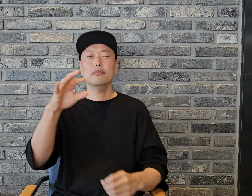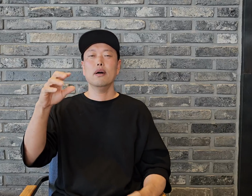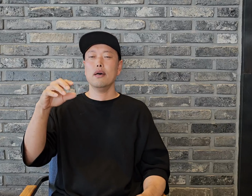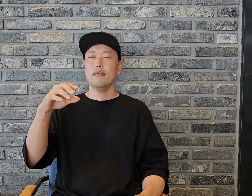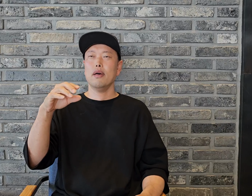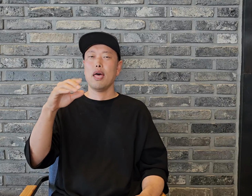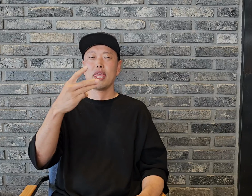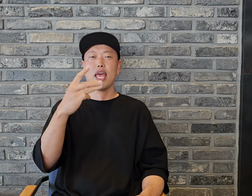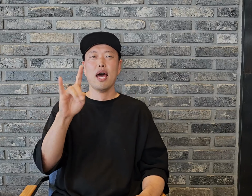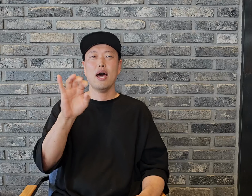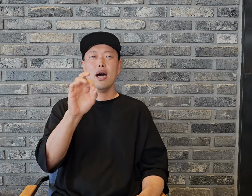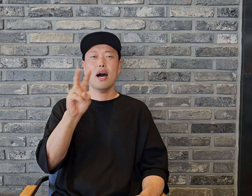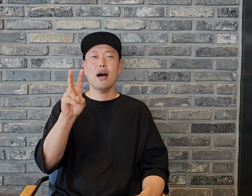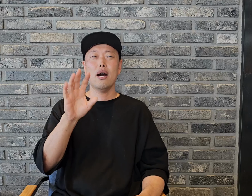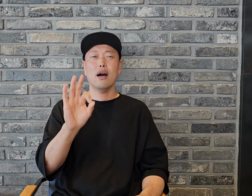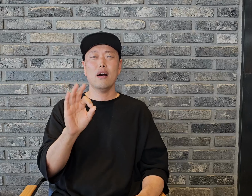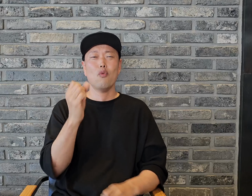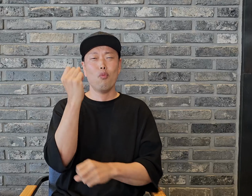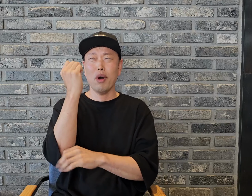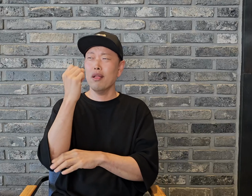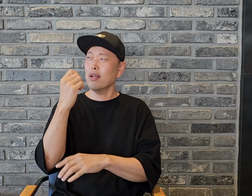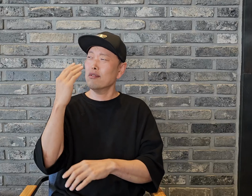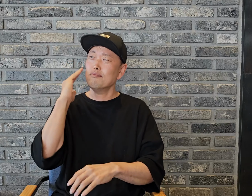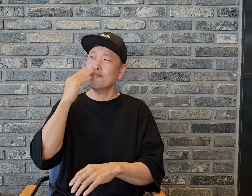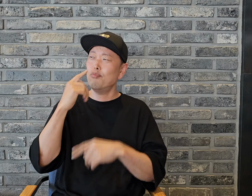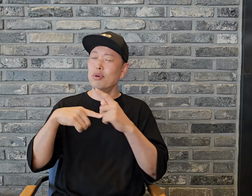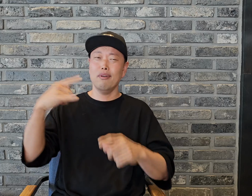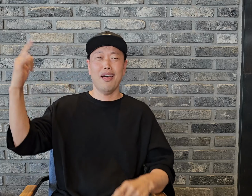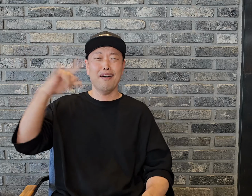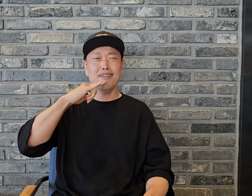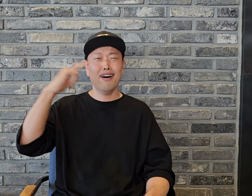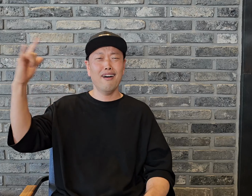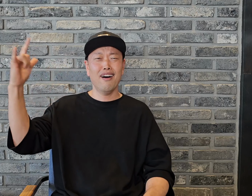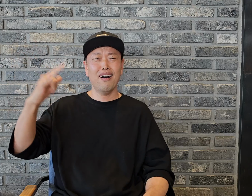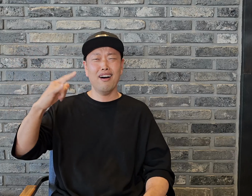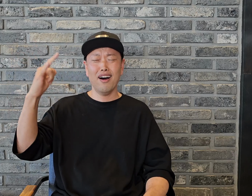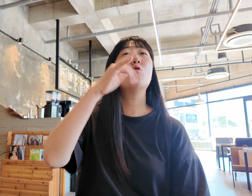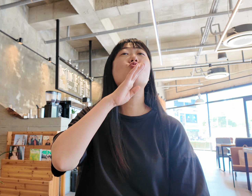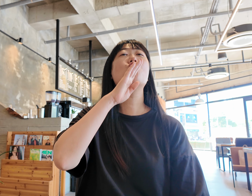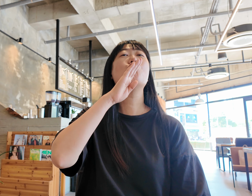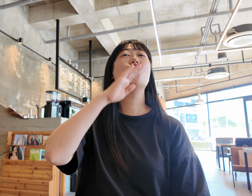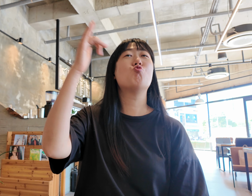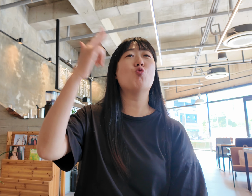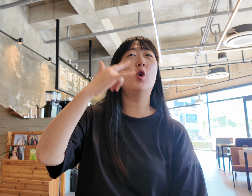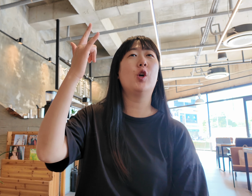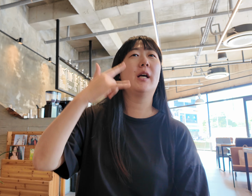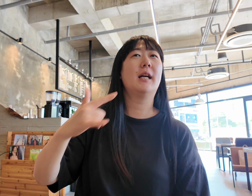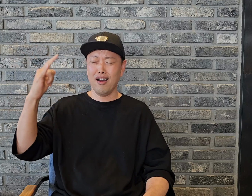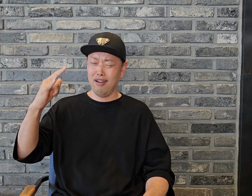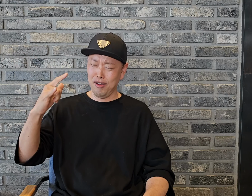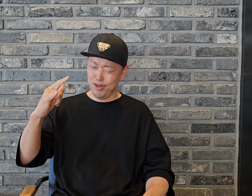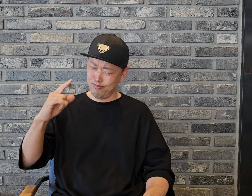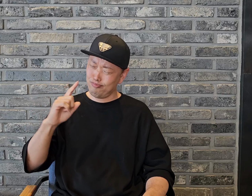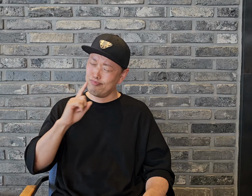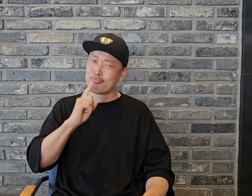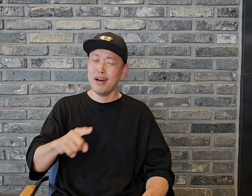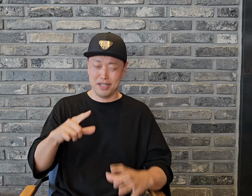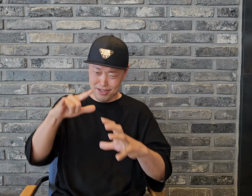Sun's sign language is like this. All deaf people use it like this. That's right. What on earth does that mean?